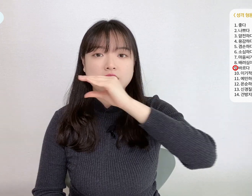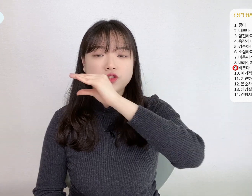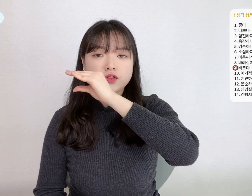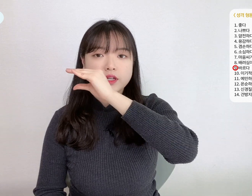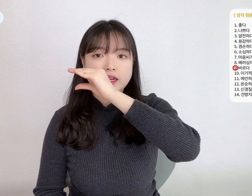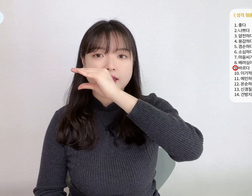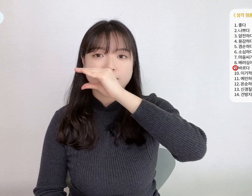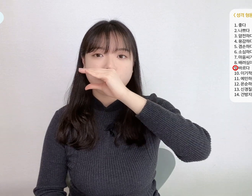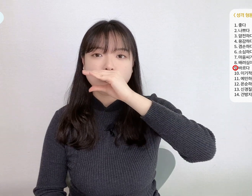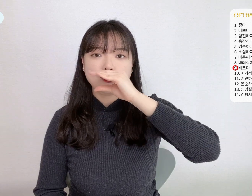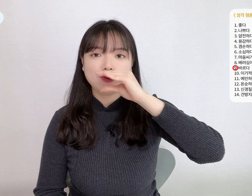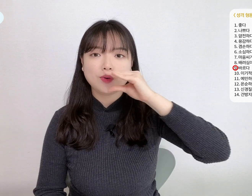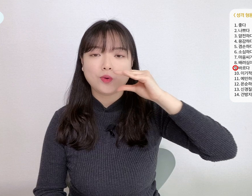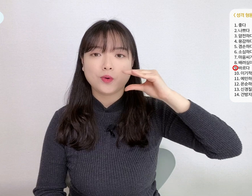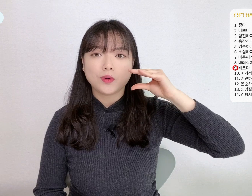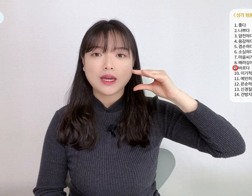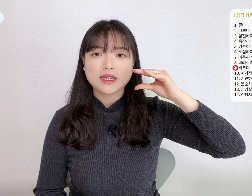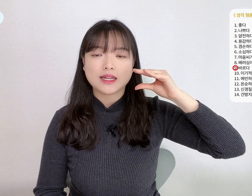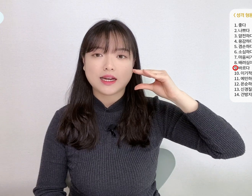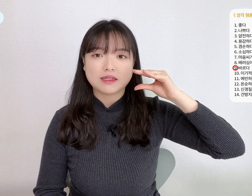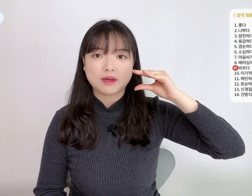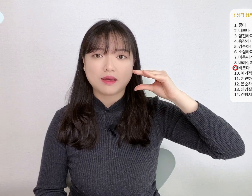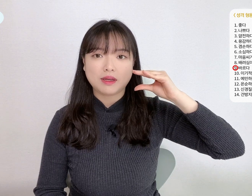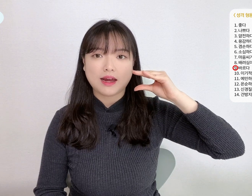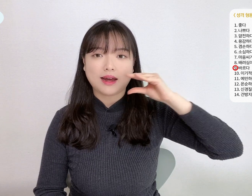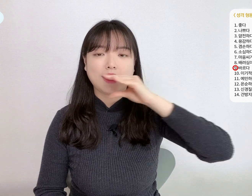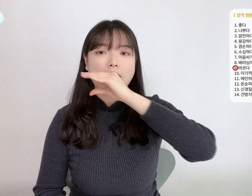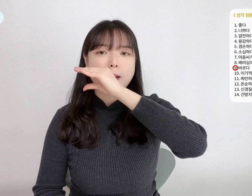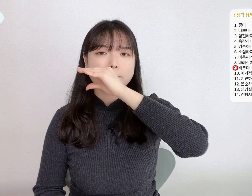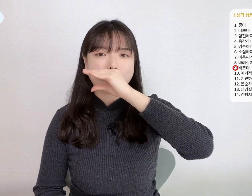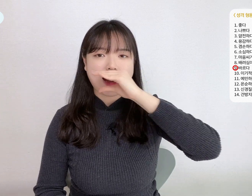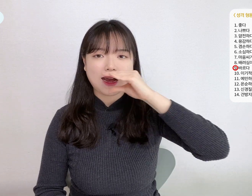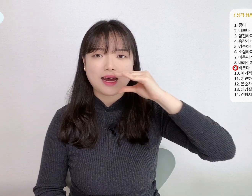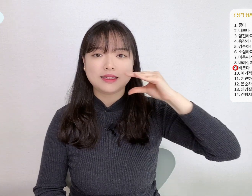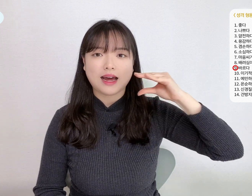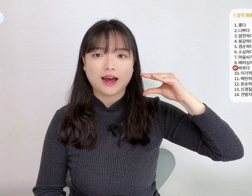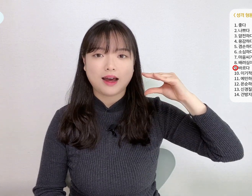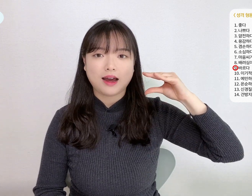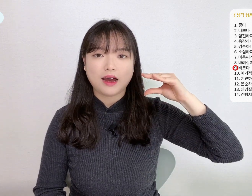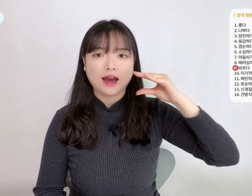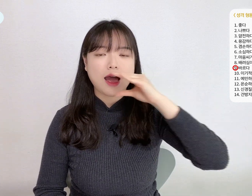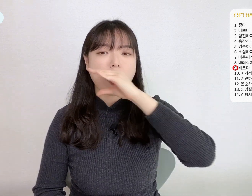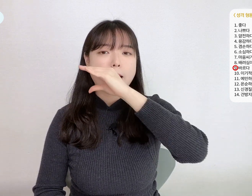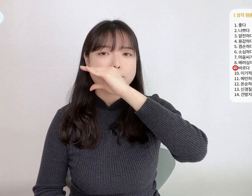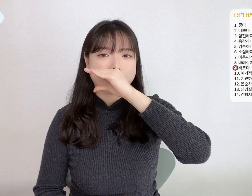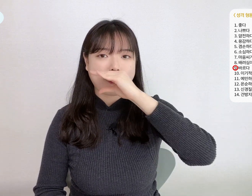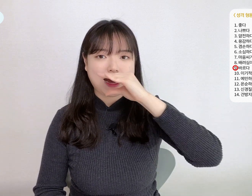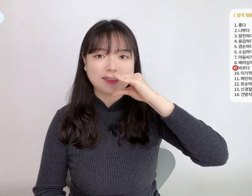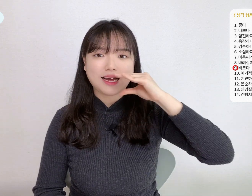you can pass the certification in a long straight line. [Cover]